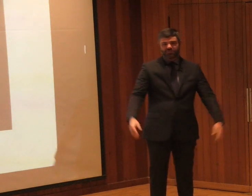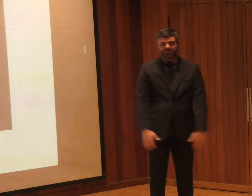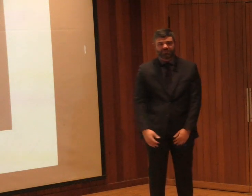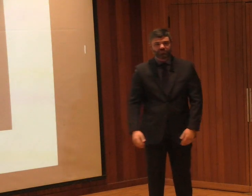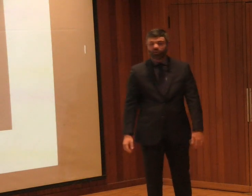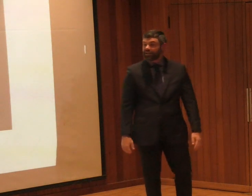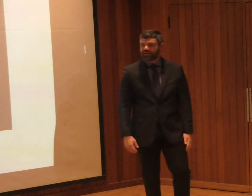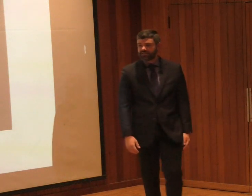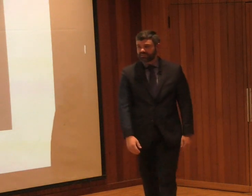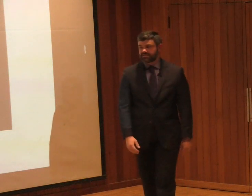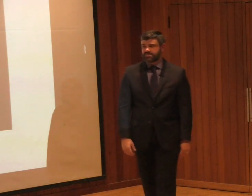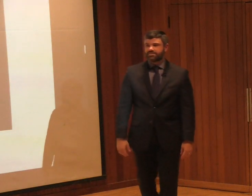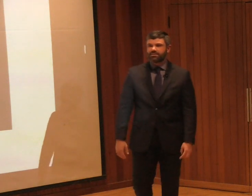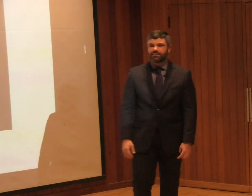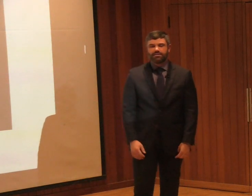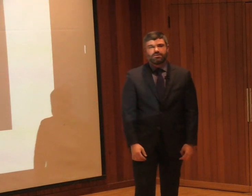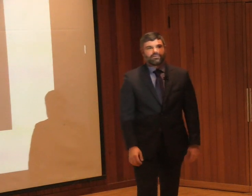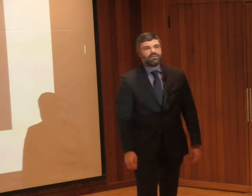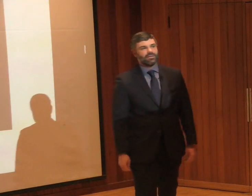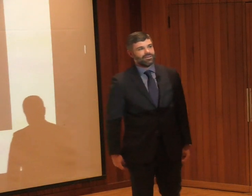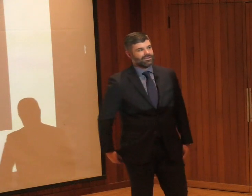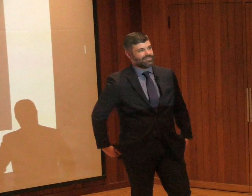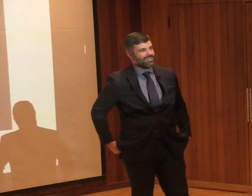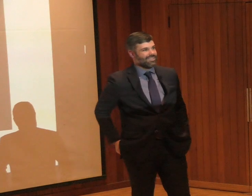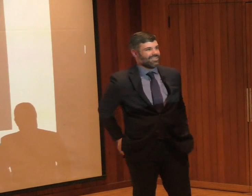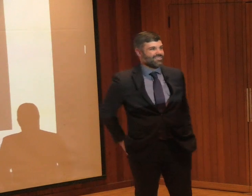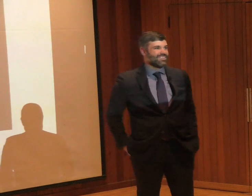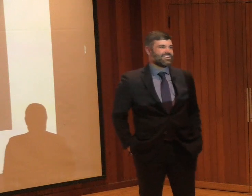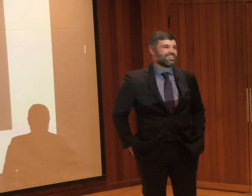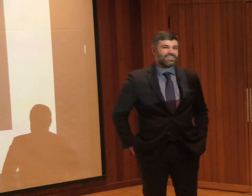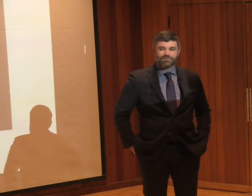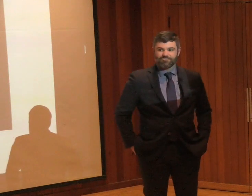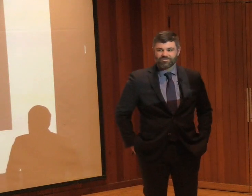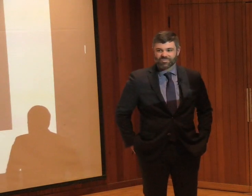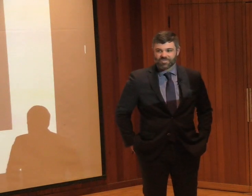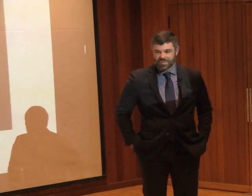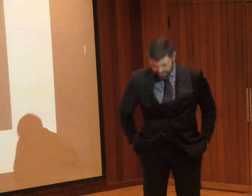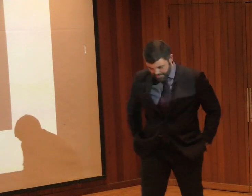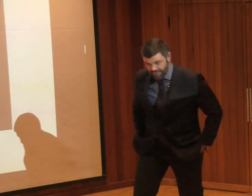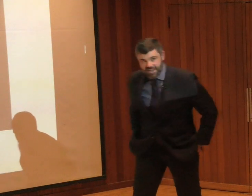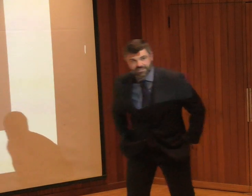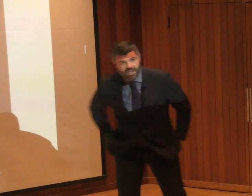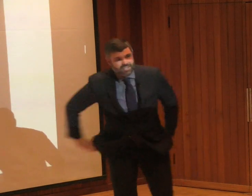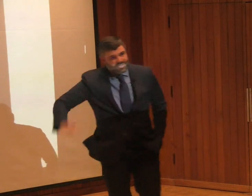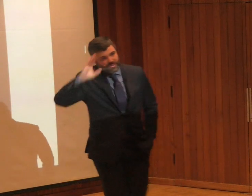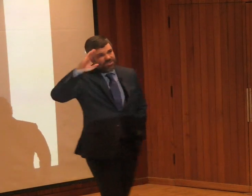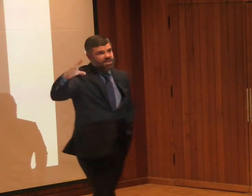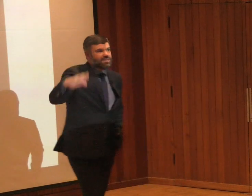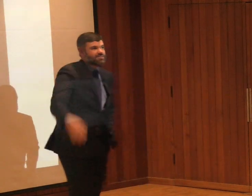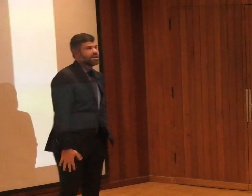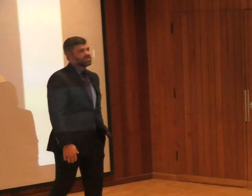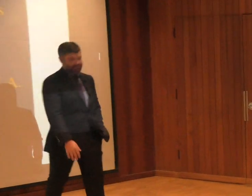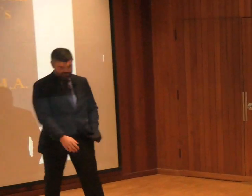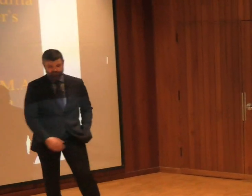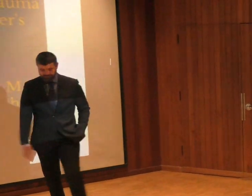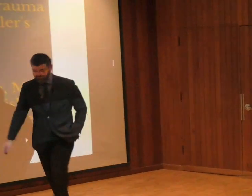I just have some wacky ideas, like I said. [Matt] Let's show our thanks to John. Thank you guys, I appreciate it, thank you.